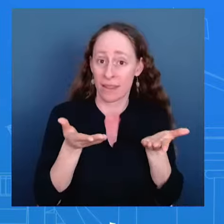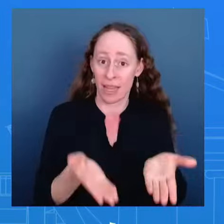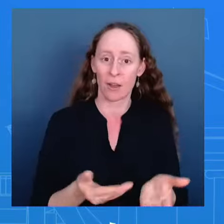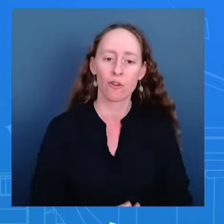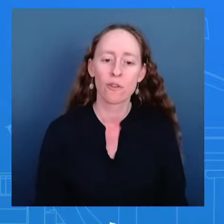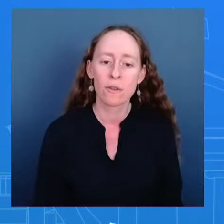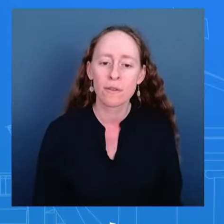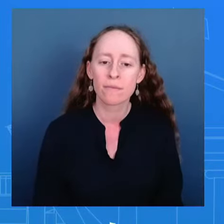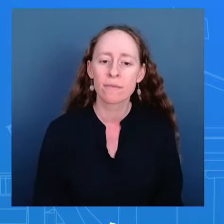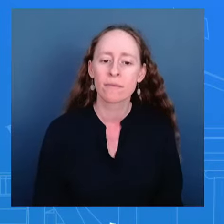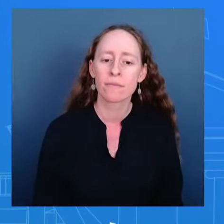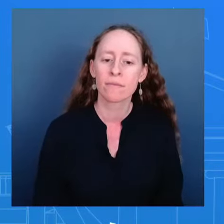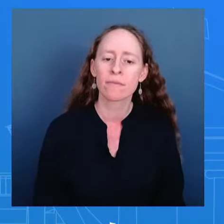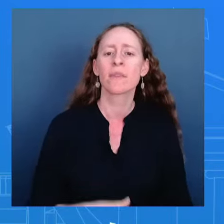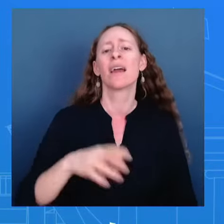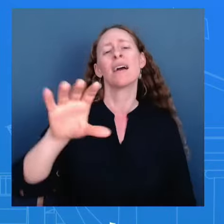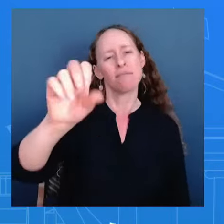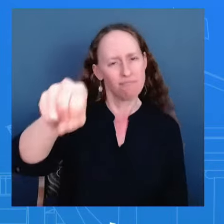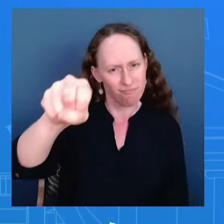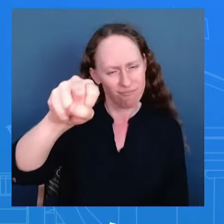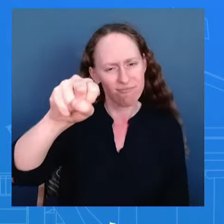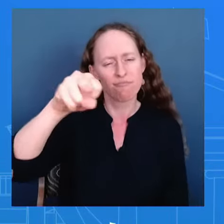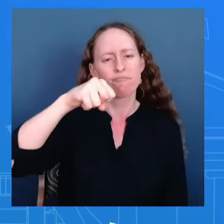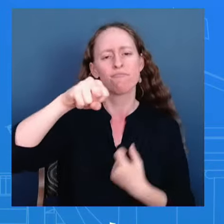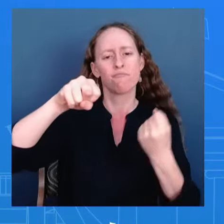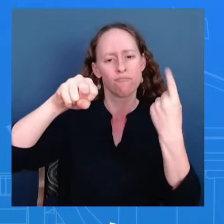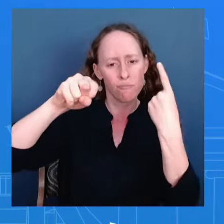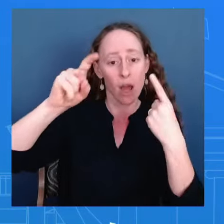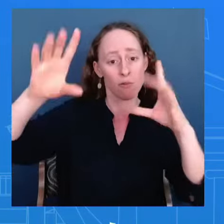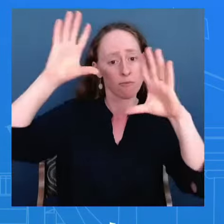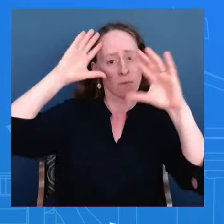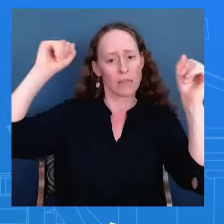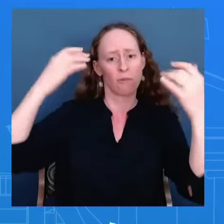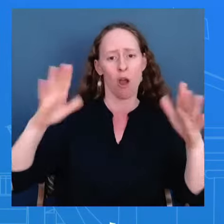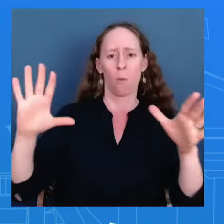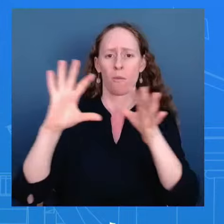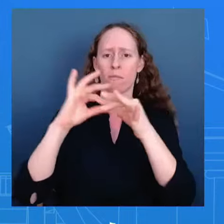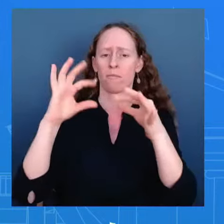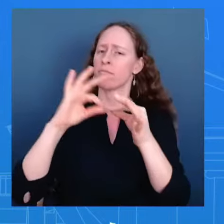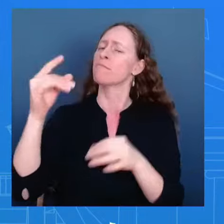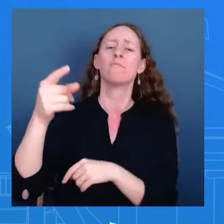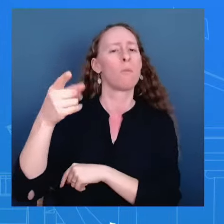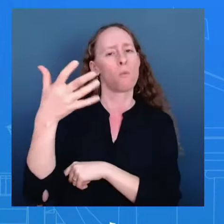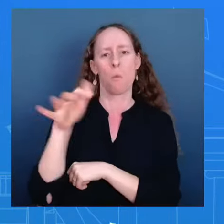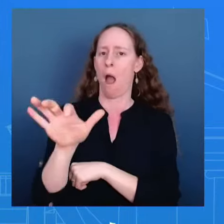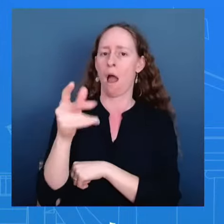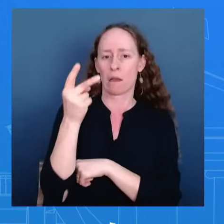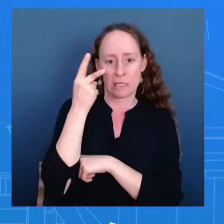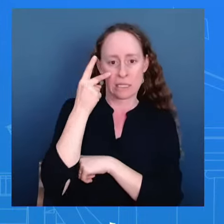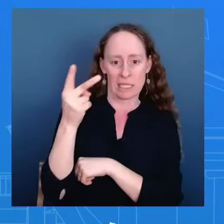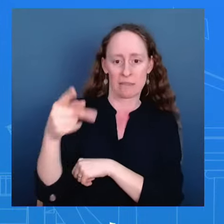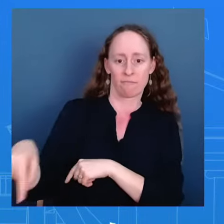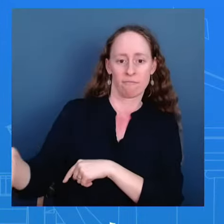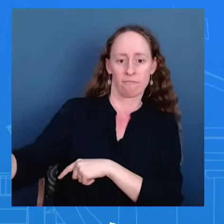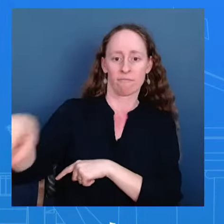that he doesn't want Israel to target any population center. We are seeing… I know you said tanks are moving along the corridor,